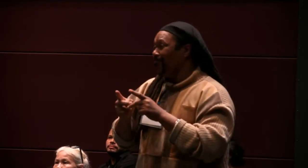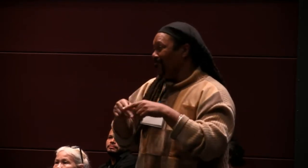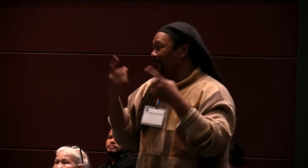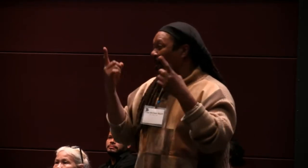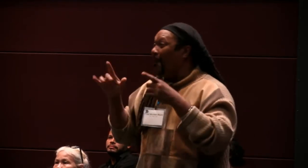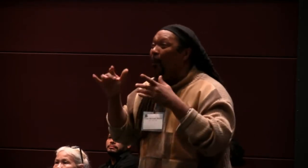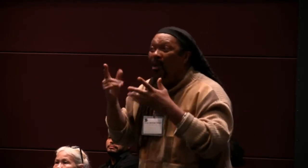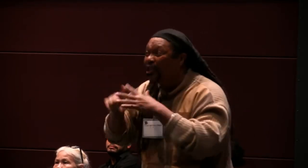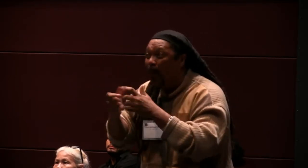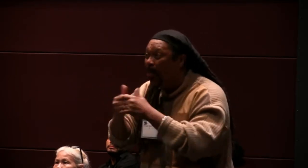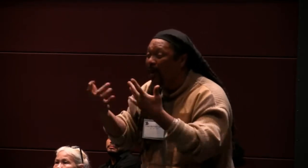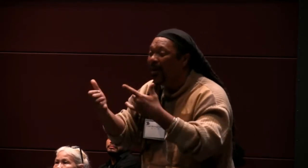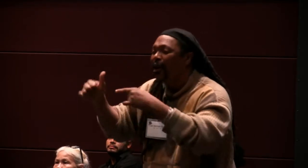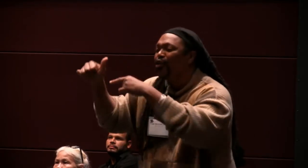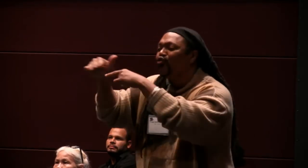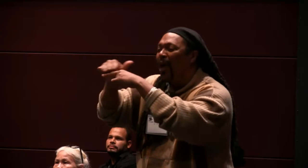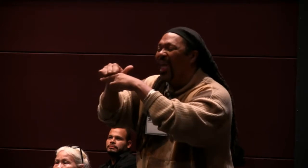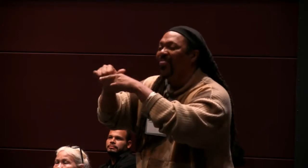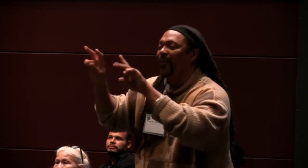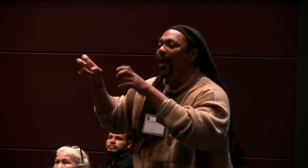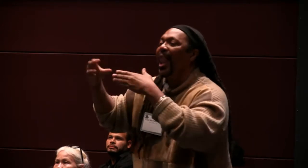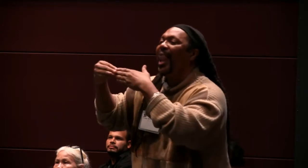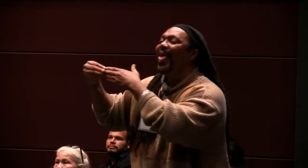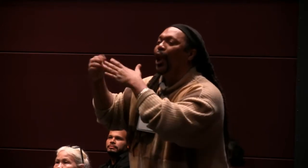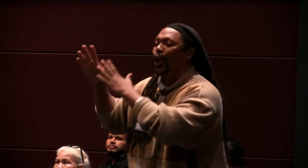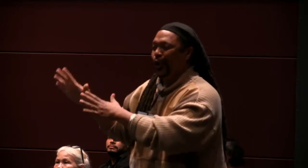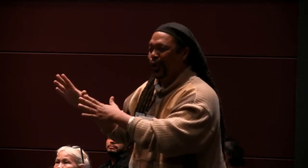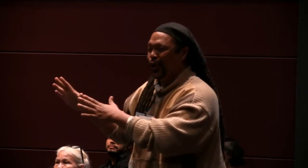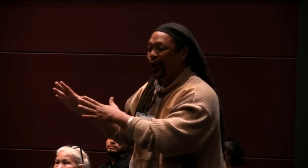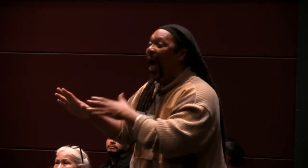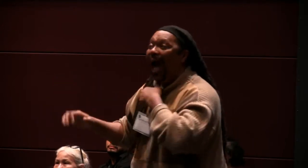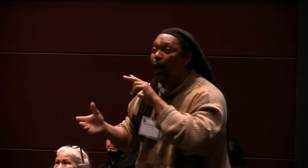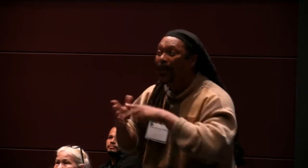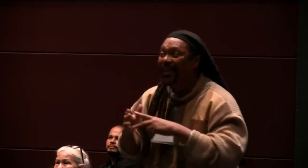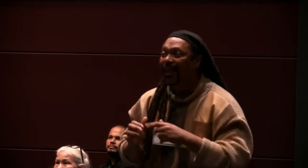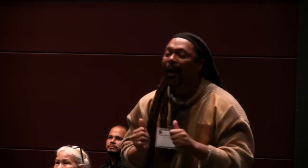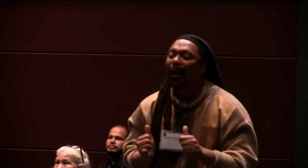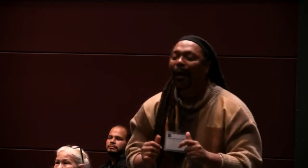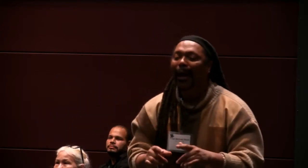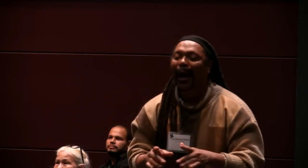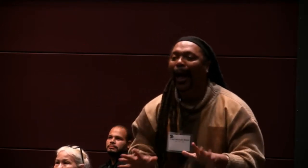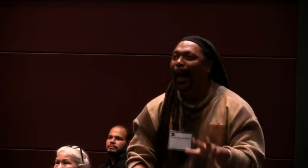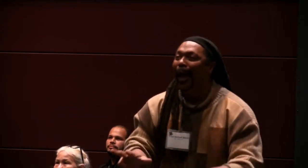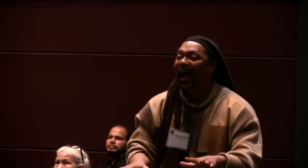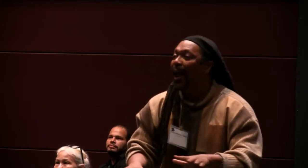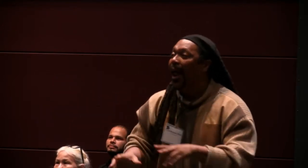So in order to create space, sometimes we need to vacate space, and that's sometimes what leadership means.